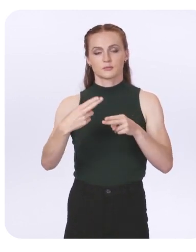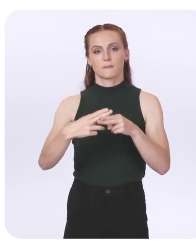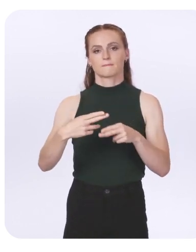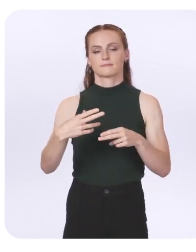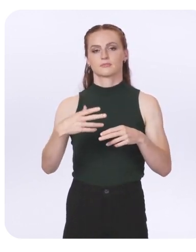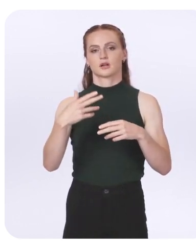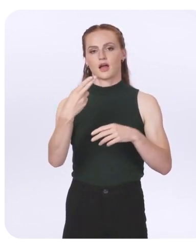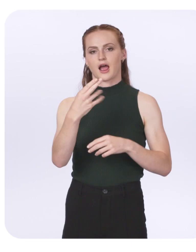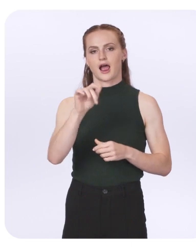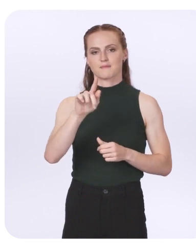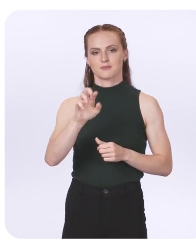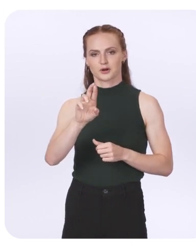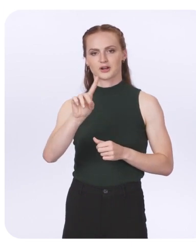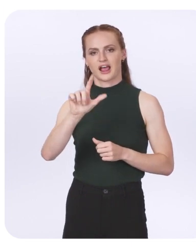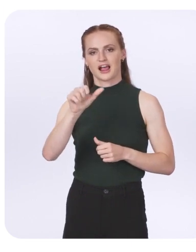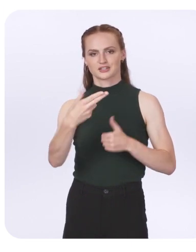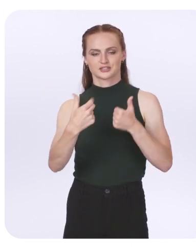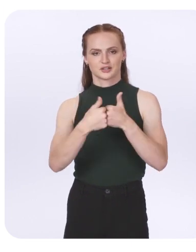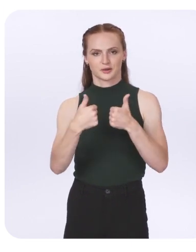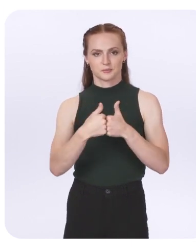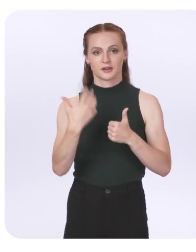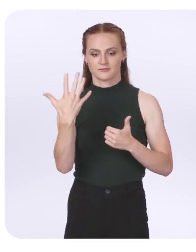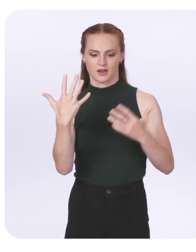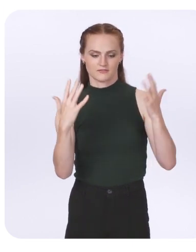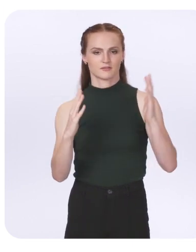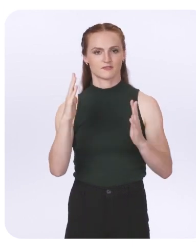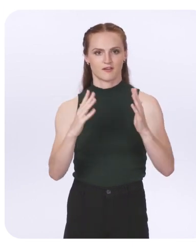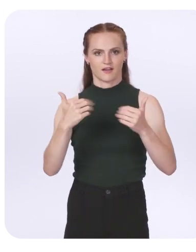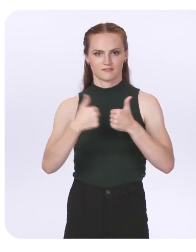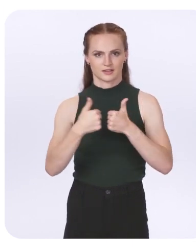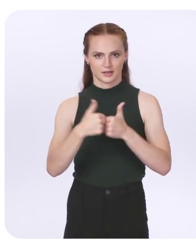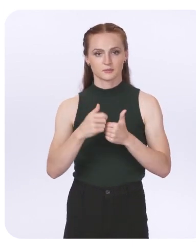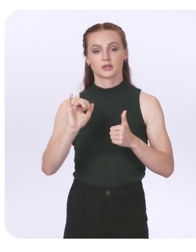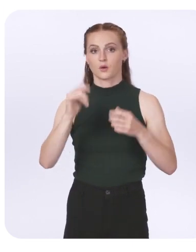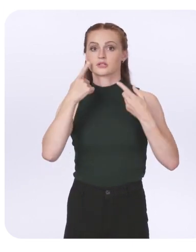Hyper Dash was a successful launch. We launched it as a premium game,